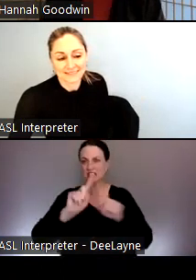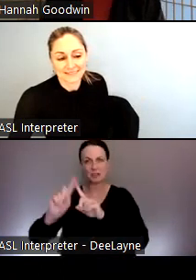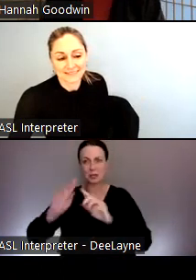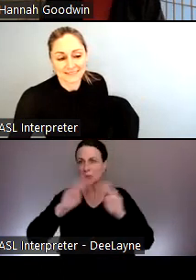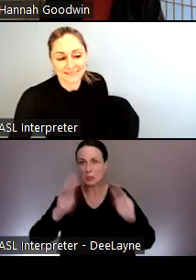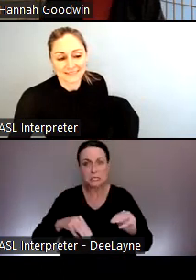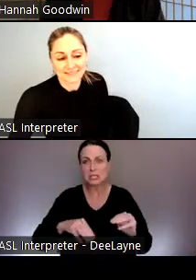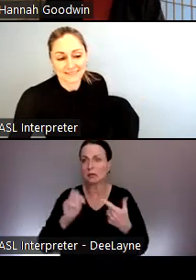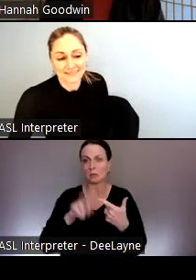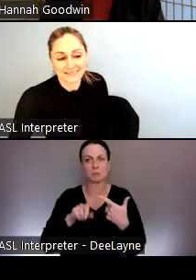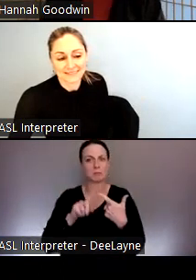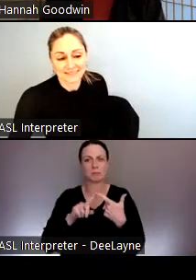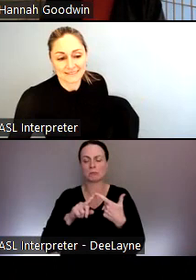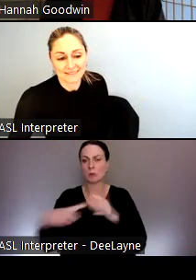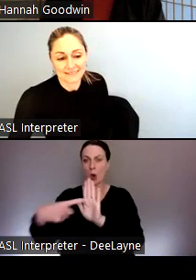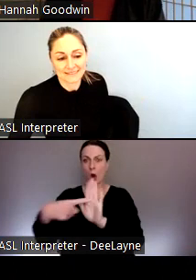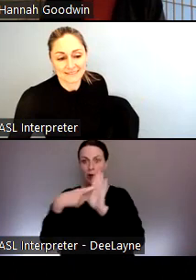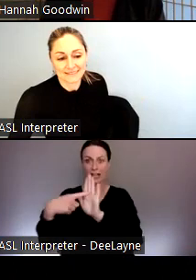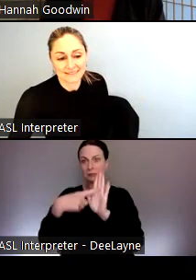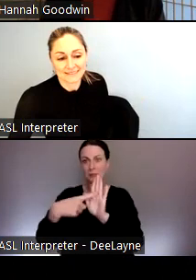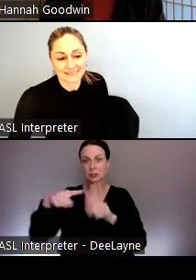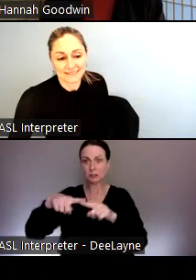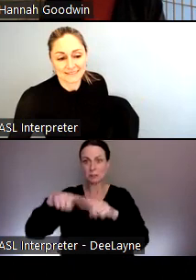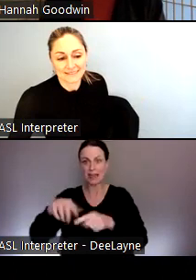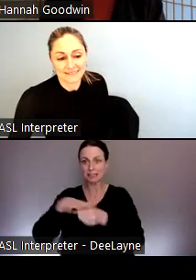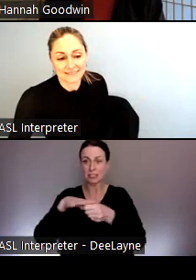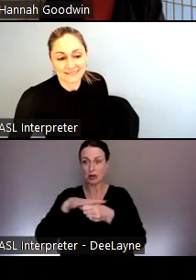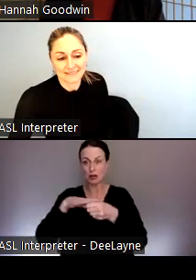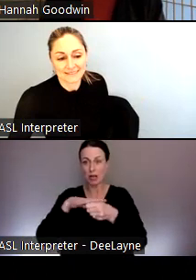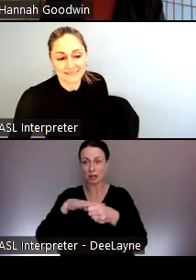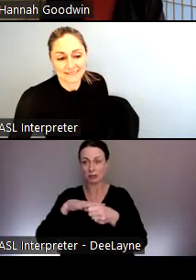or exhibition-based capacity building workshops